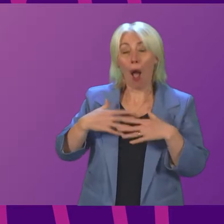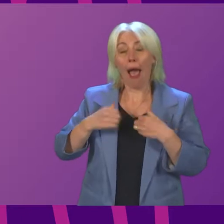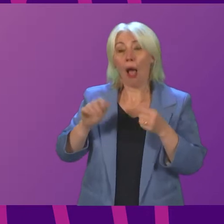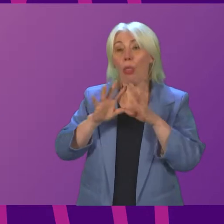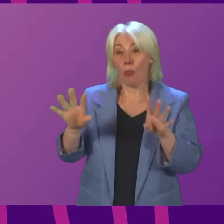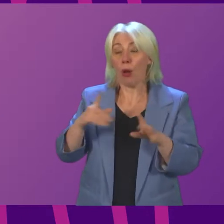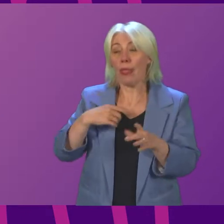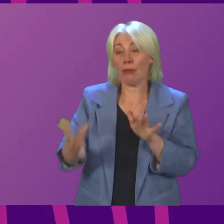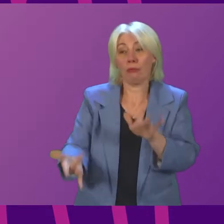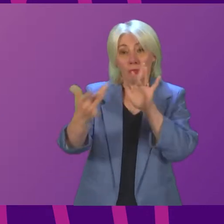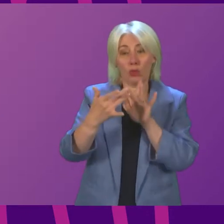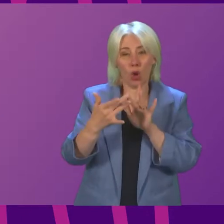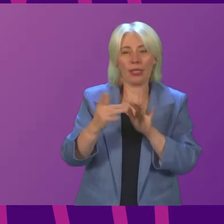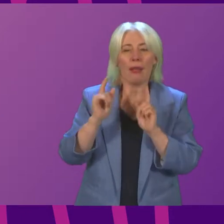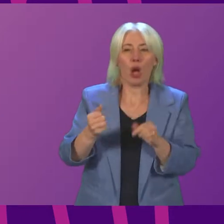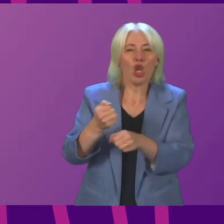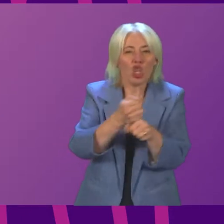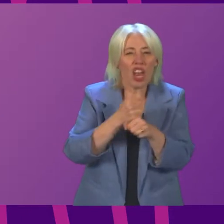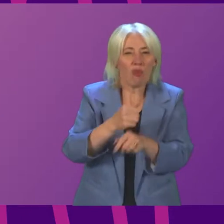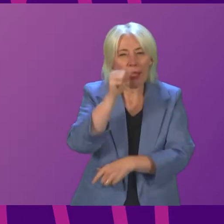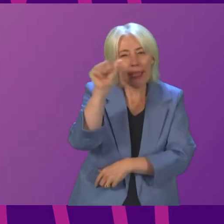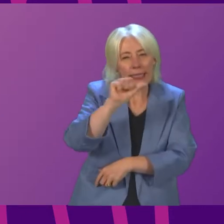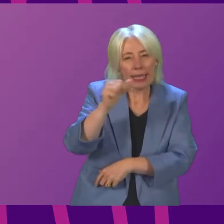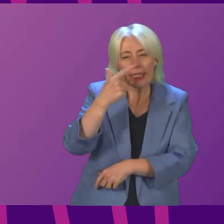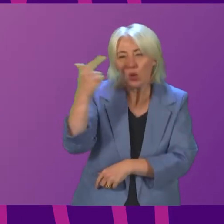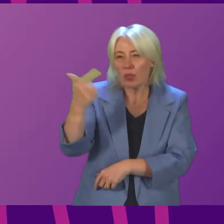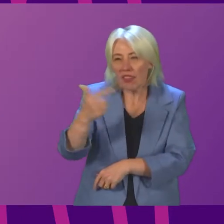In general, most 16 to 17-year-old who do not